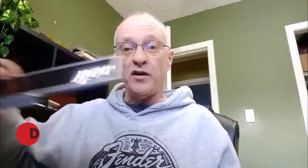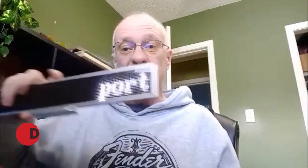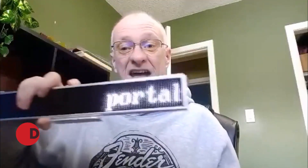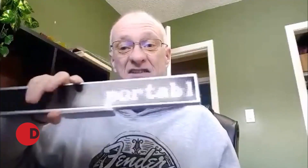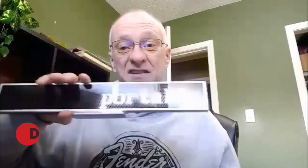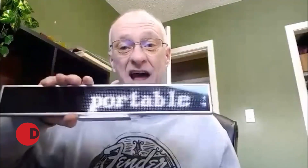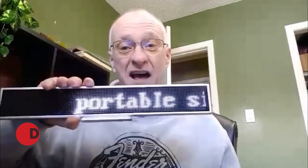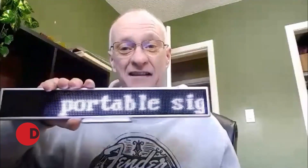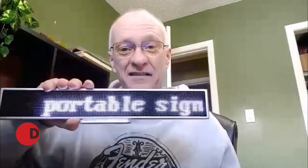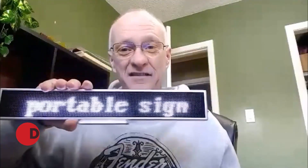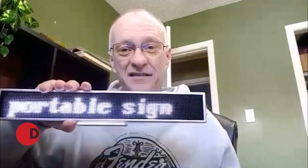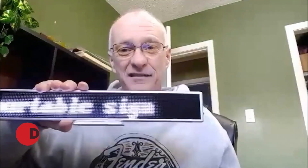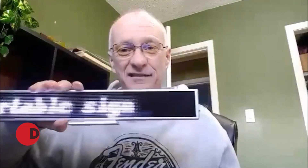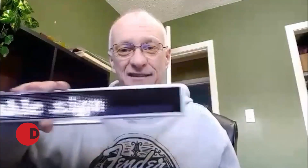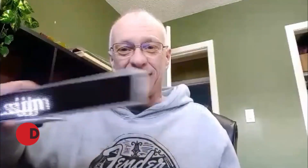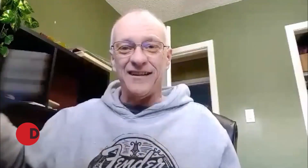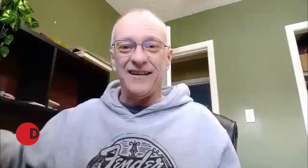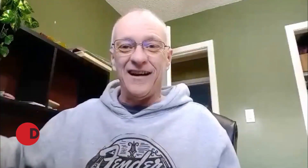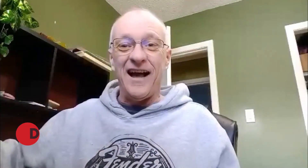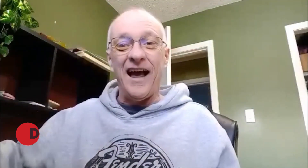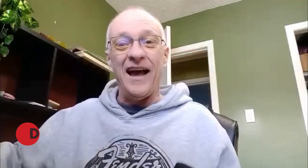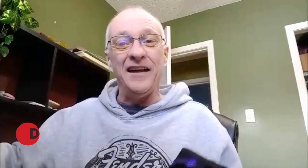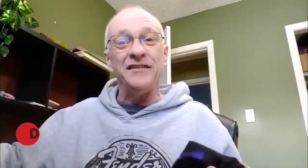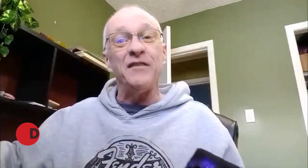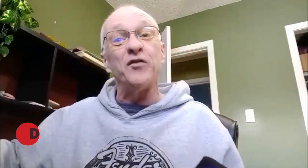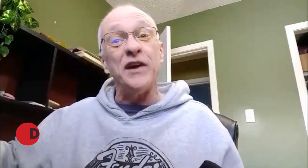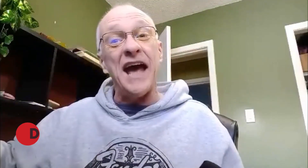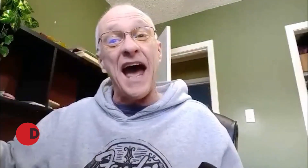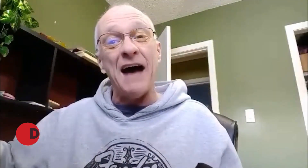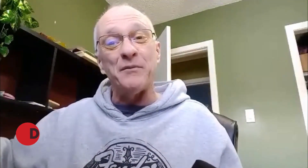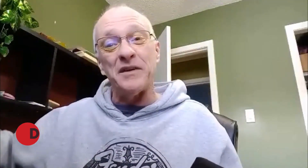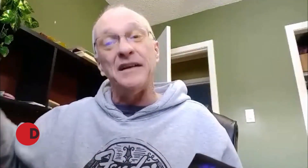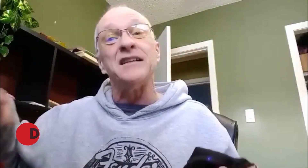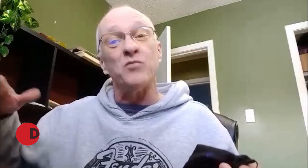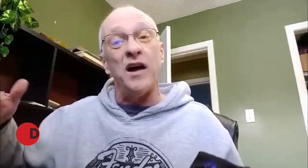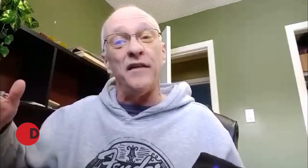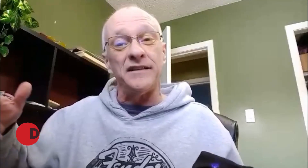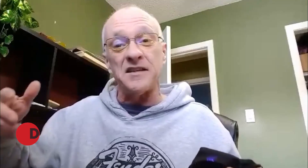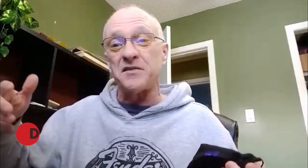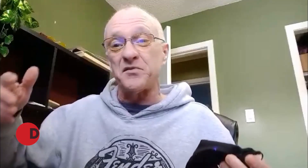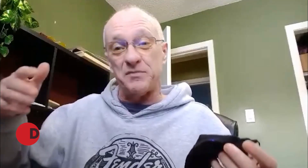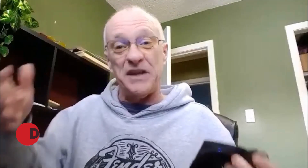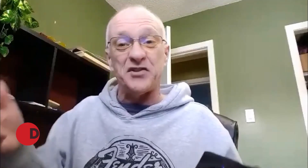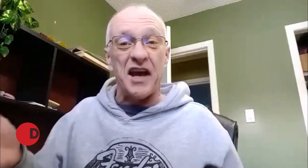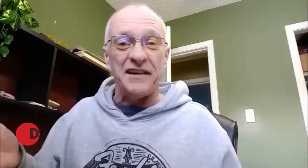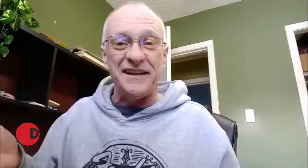portable deaf signs and a free app as well that does speech